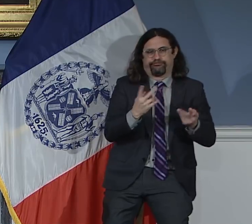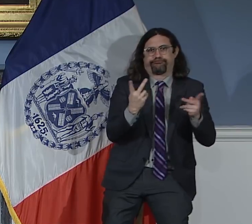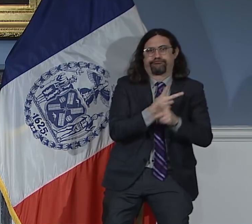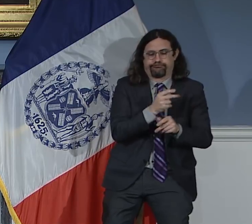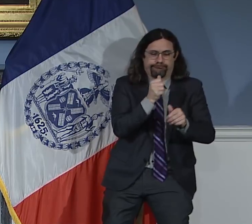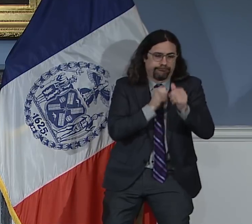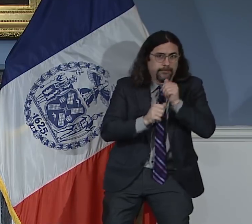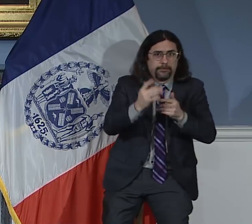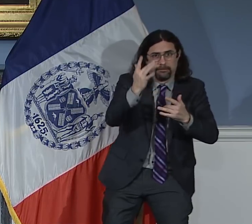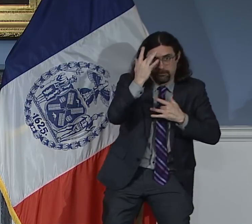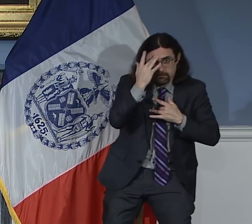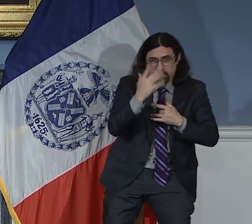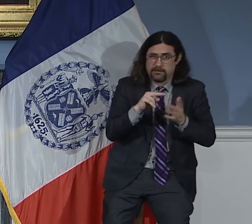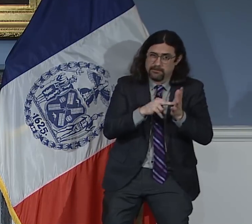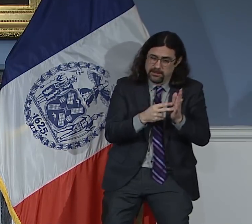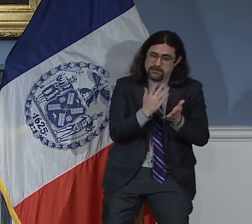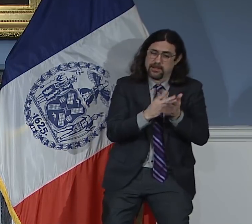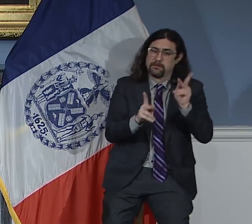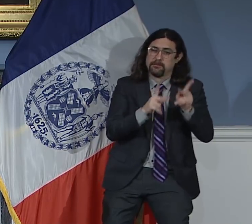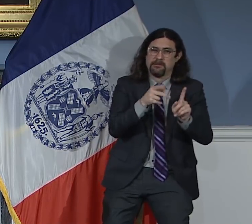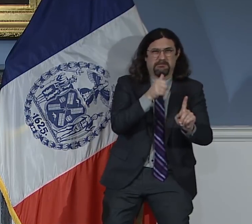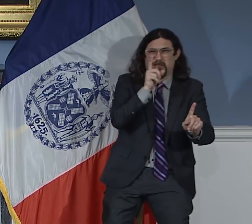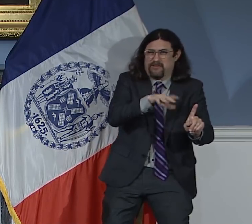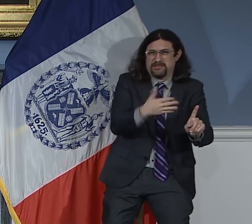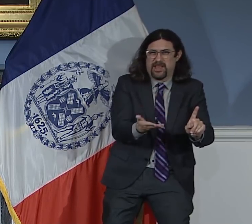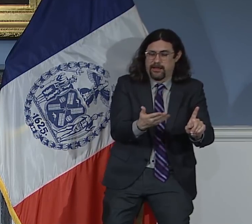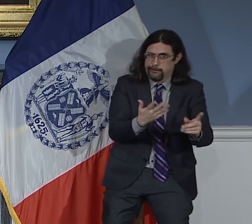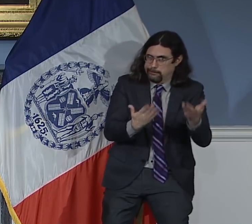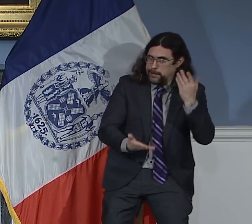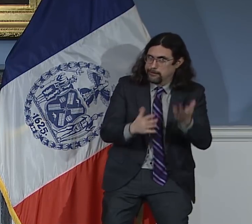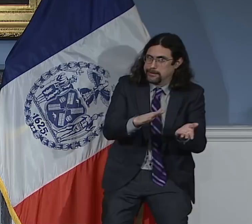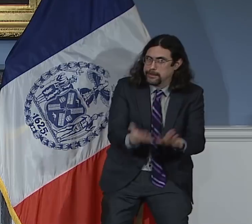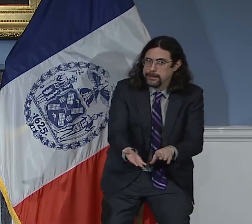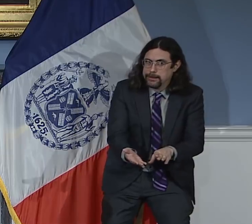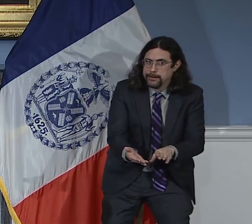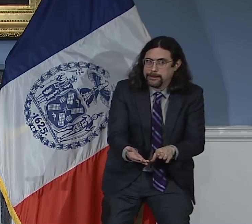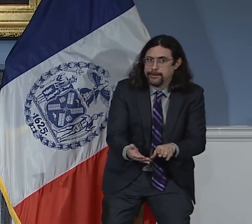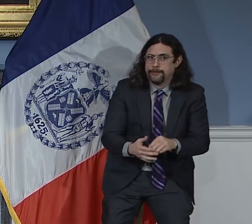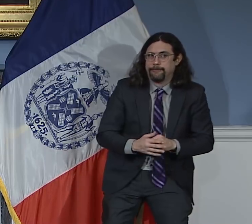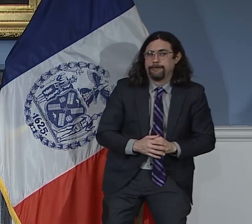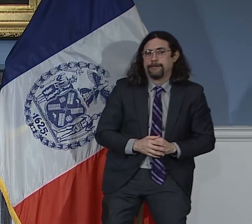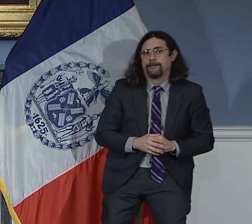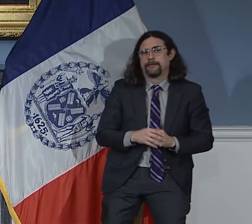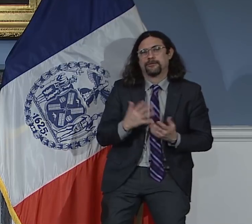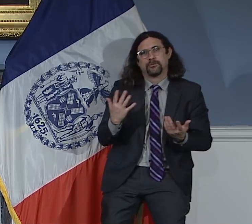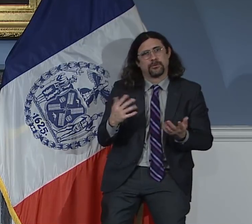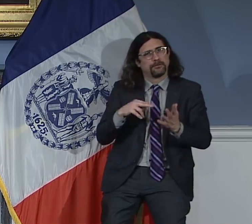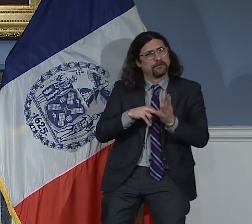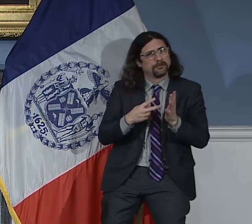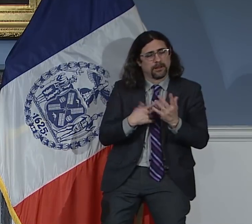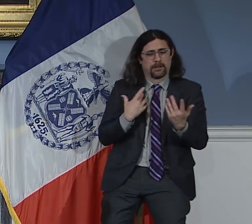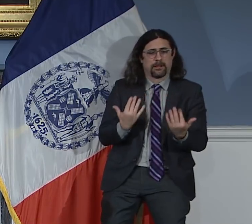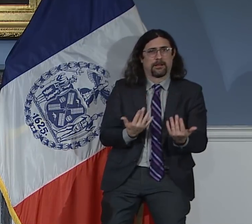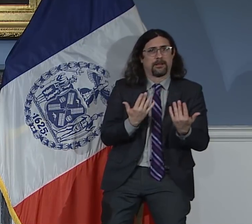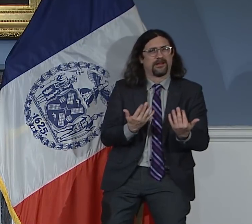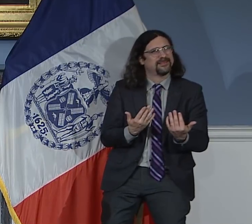NEED TO DIE. IT'S AS SIMPLE AS THAT. SO WE NEED TO ACT NOW. AND IKN OWOUR FEDERAL